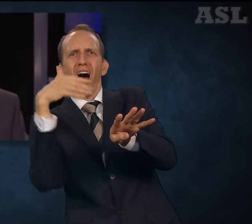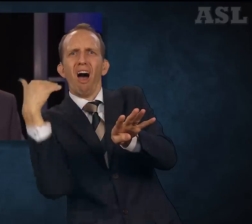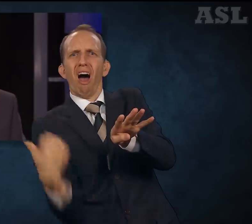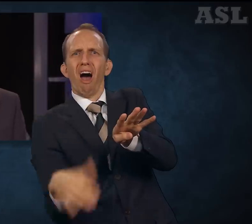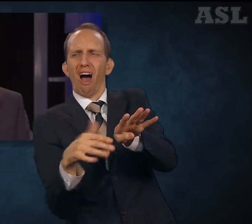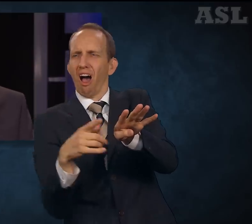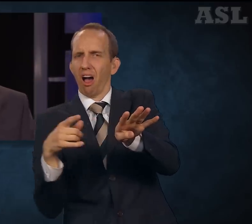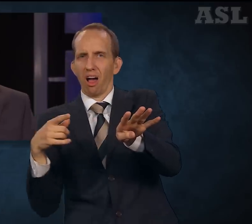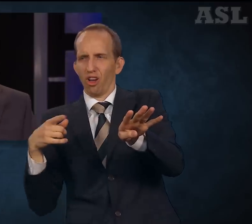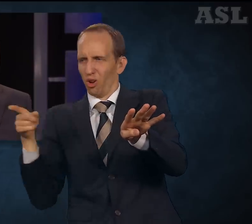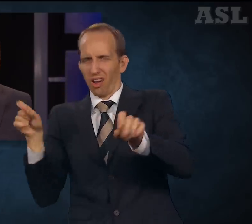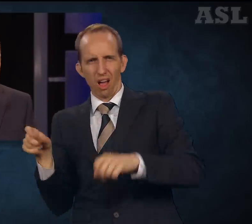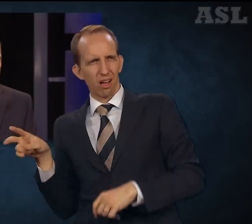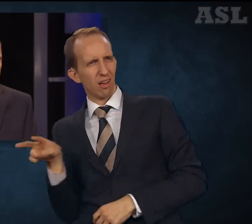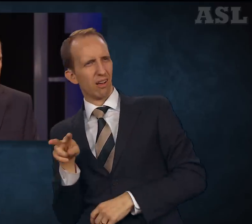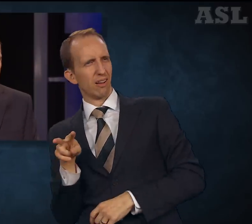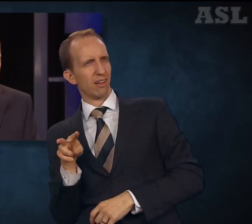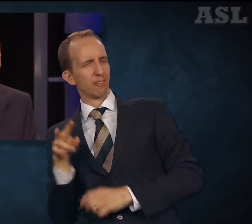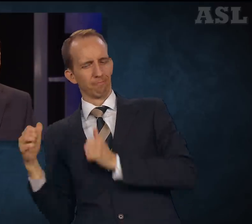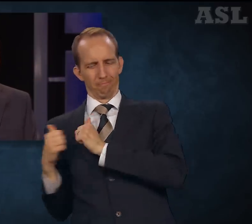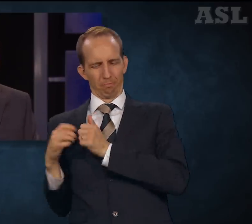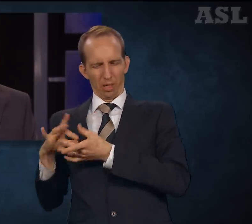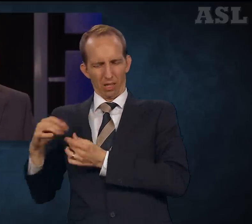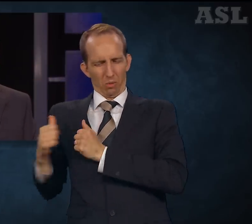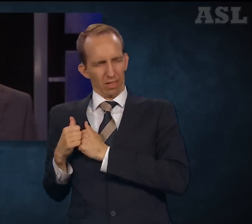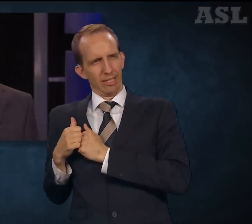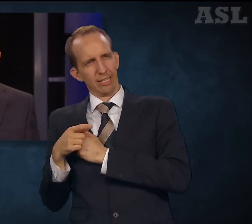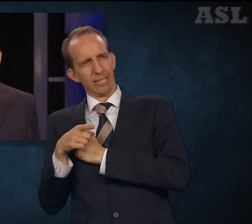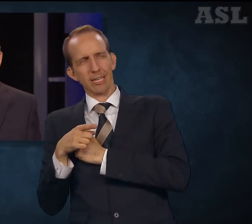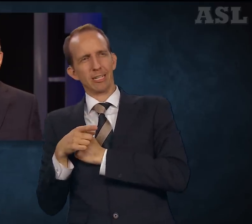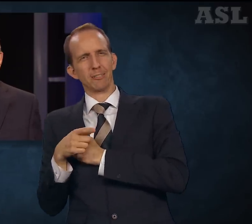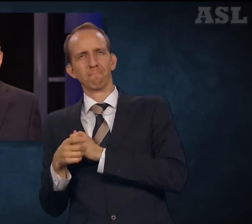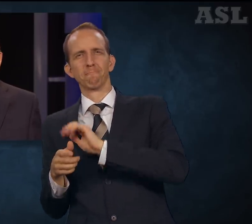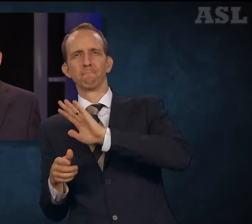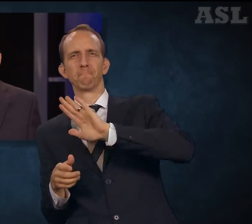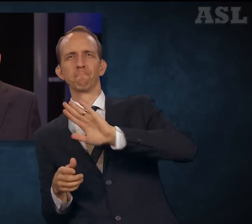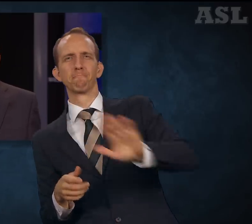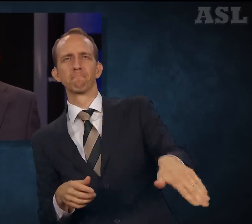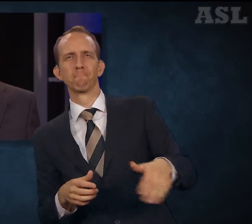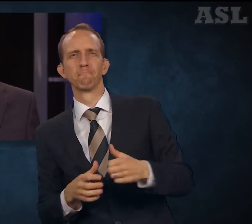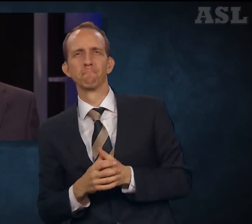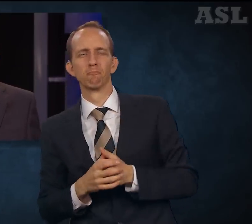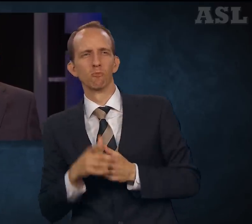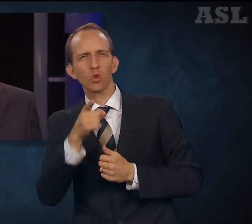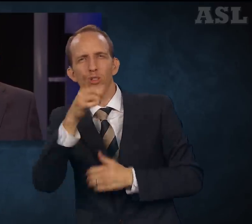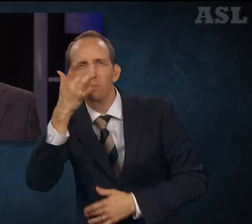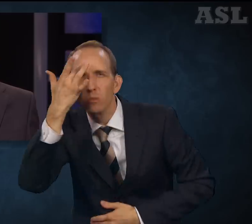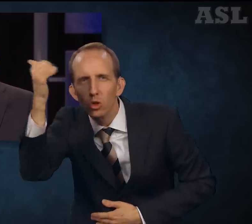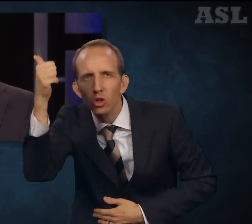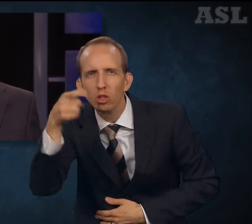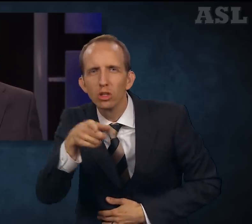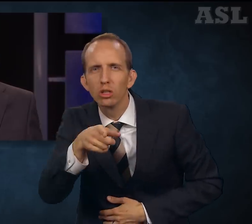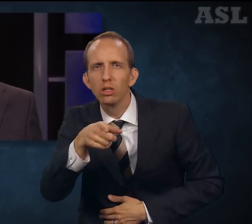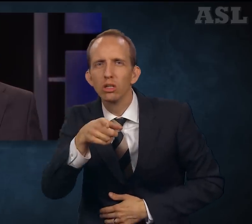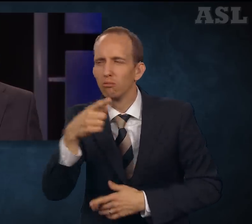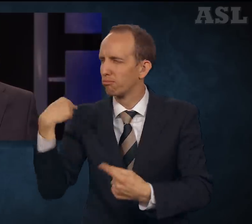PREVIOUS GENERATIONS HAVE